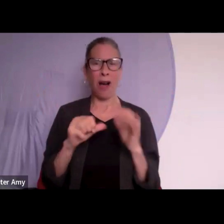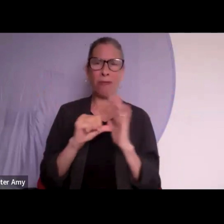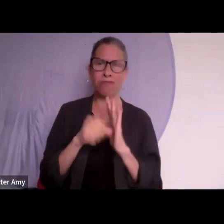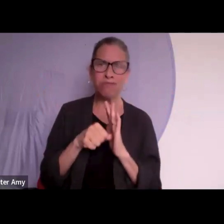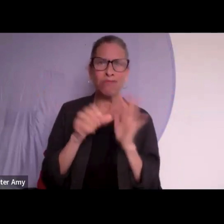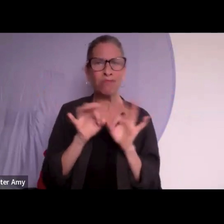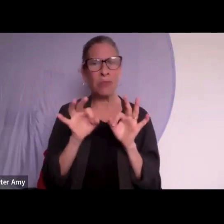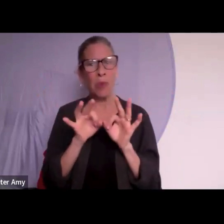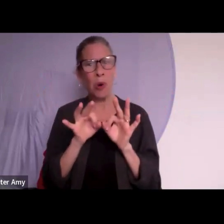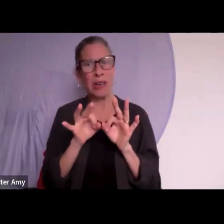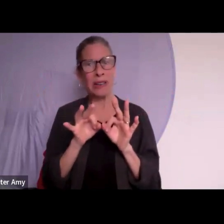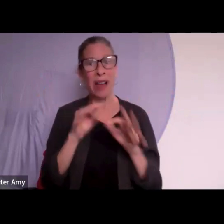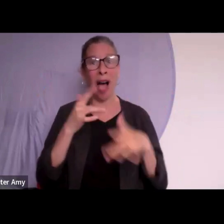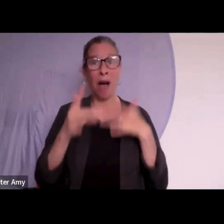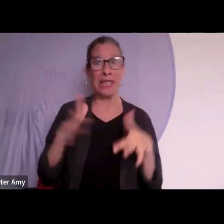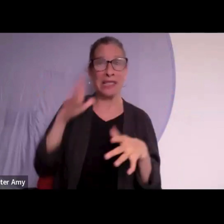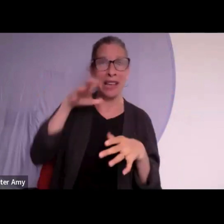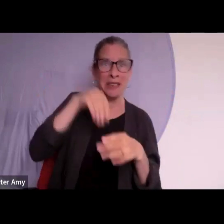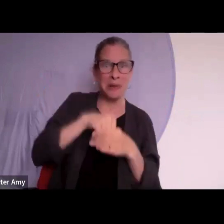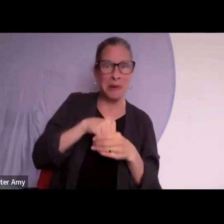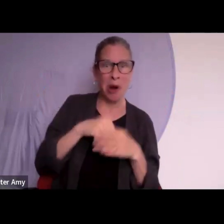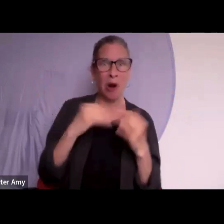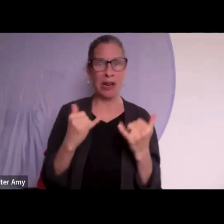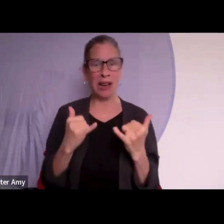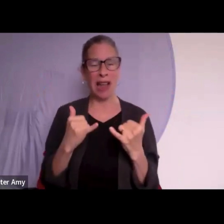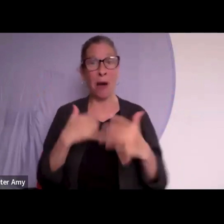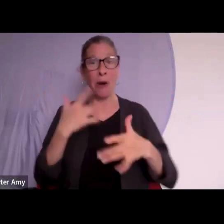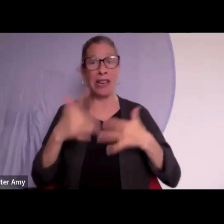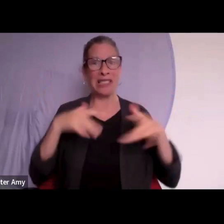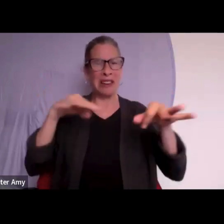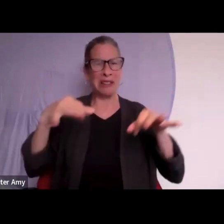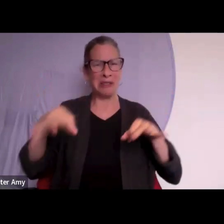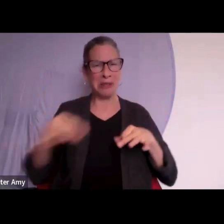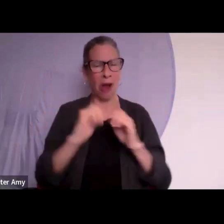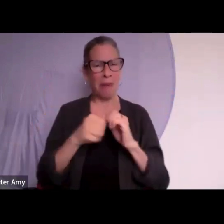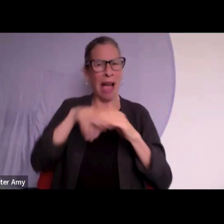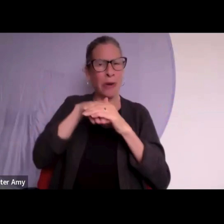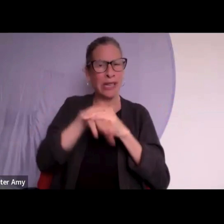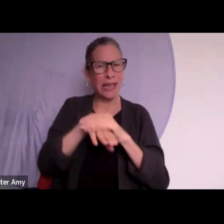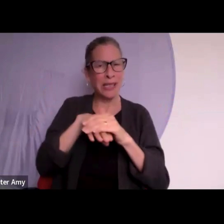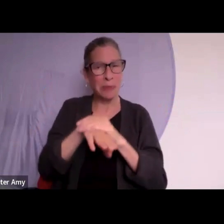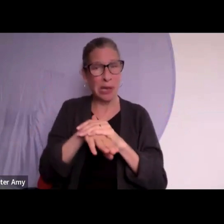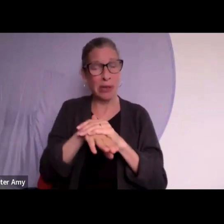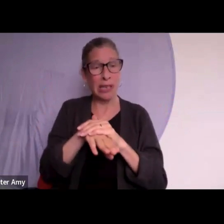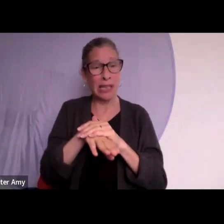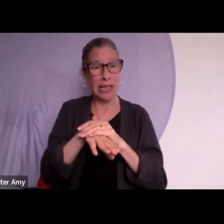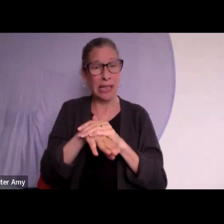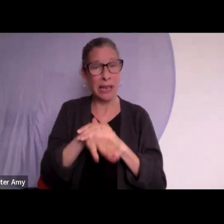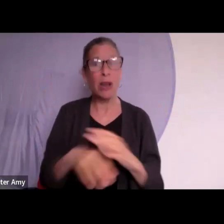to be a part of that moment, and excited to talk about how accessibility, how we can just make us more than a moment and a